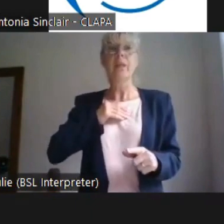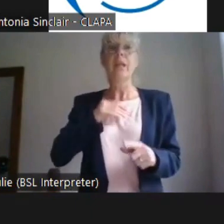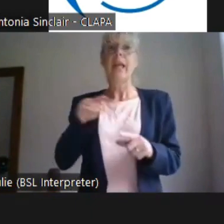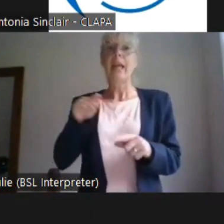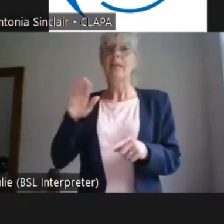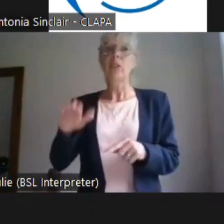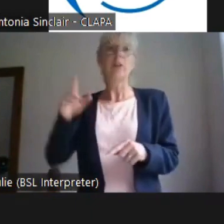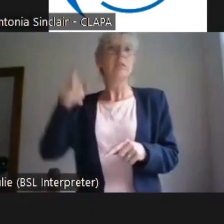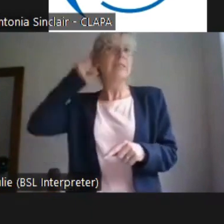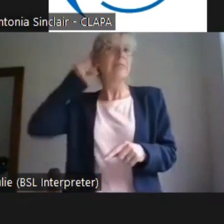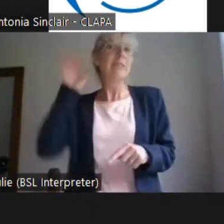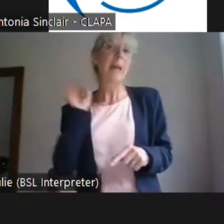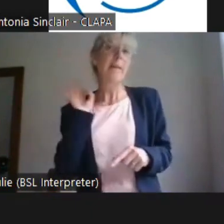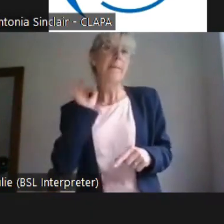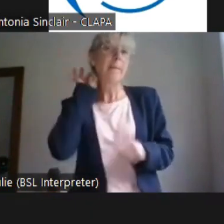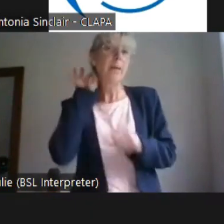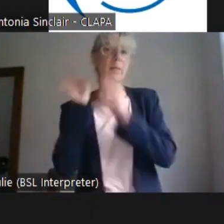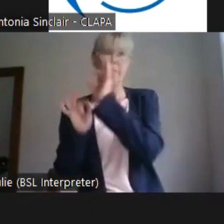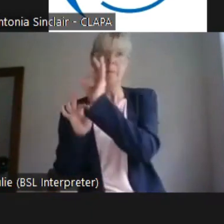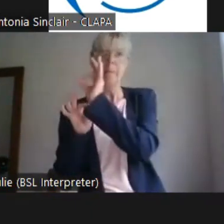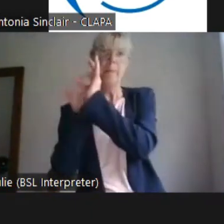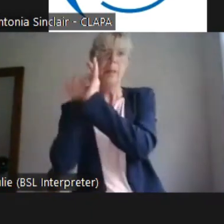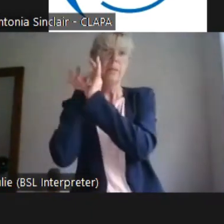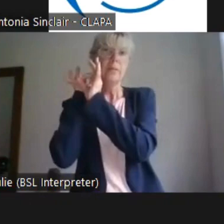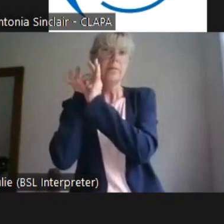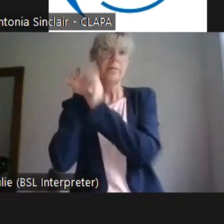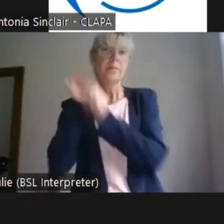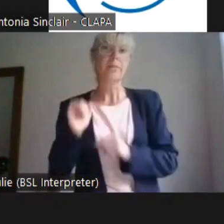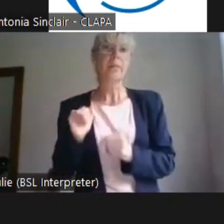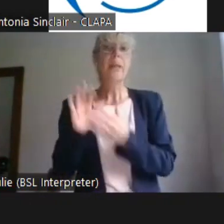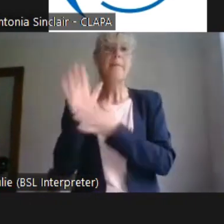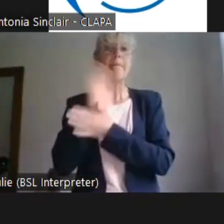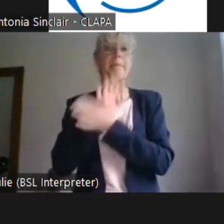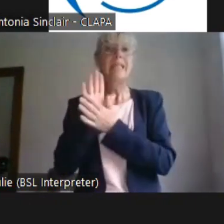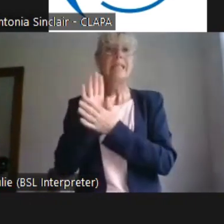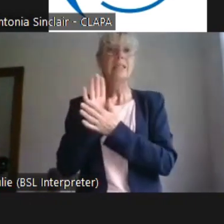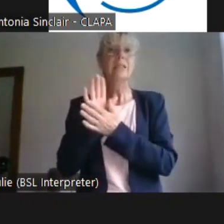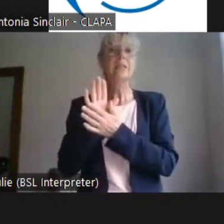of the child's hearing aid and so that means that the child can directly hear the teacher